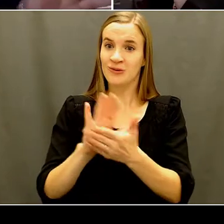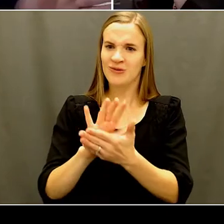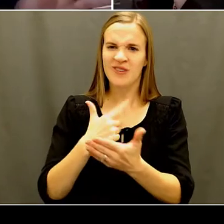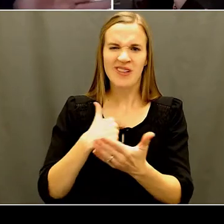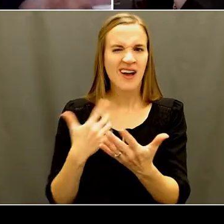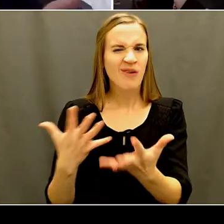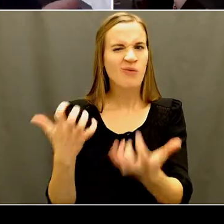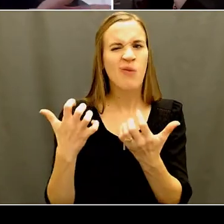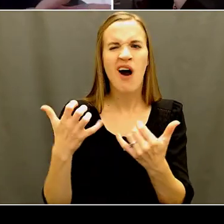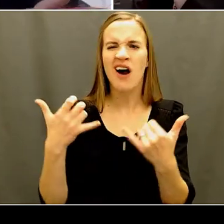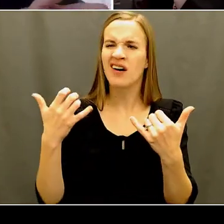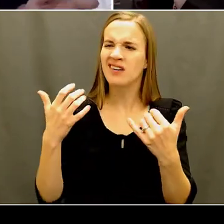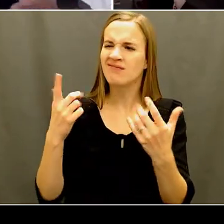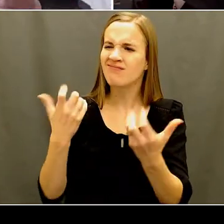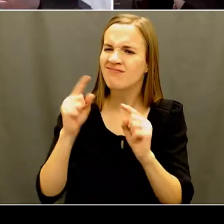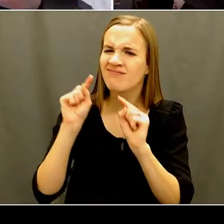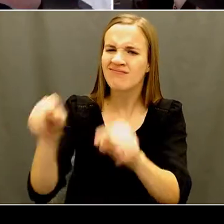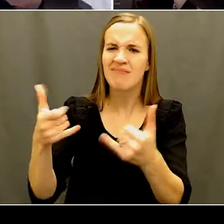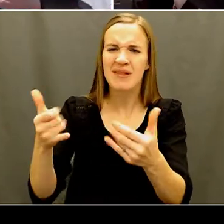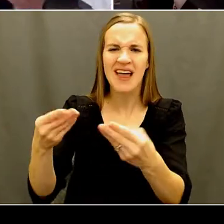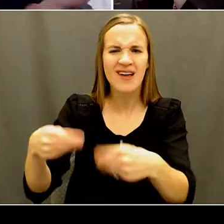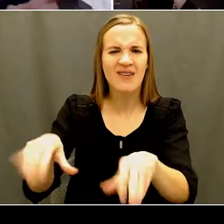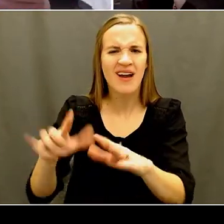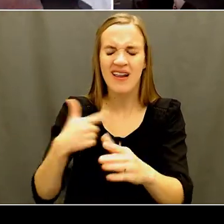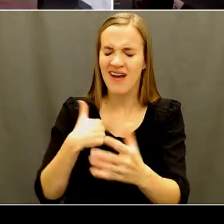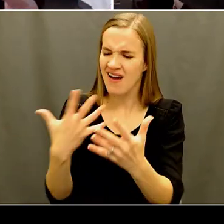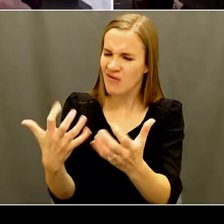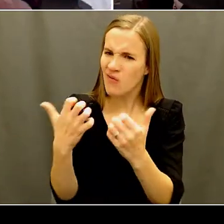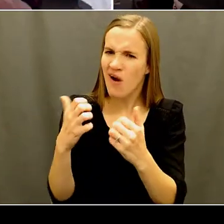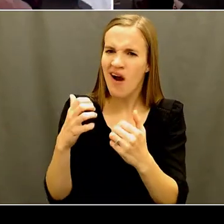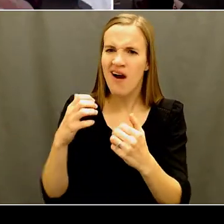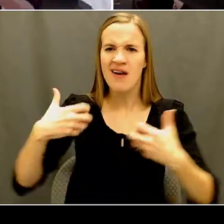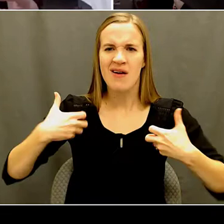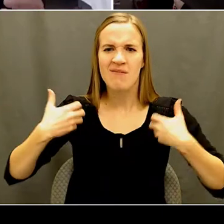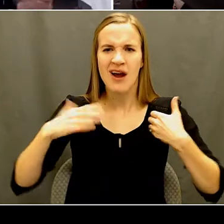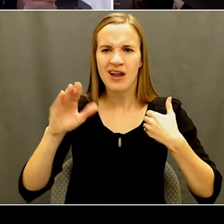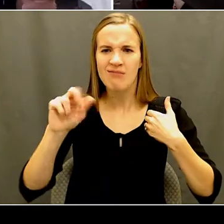something I've ever been able to do. But what I did is I organized my classmates